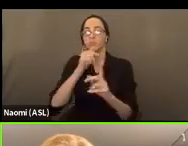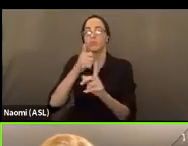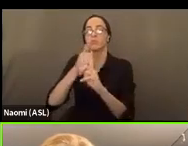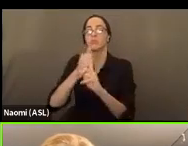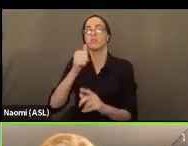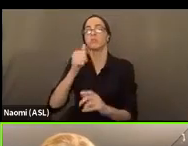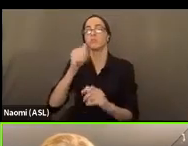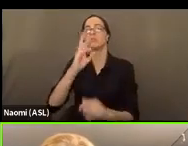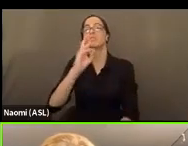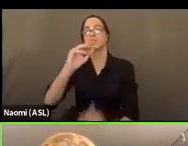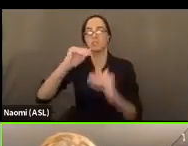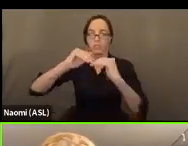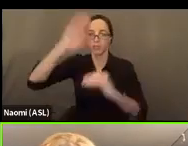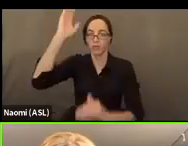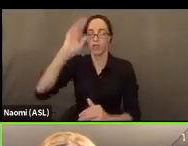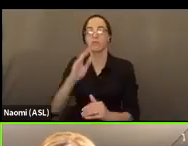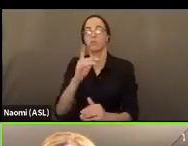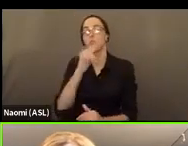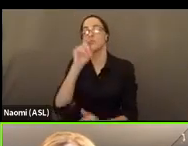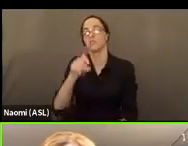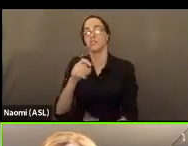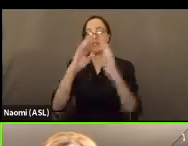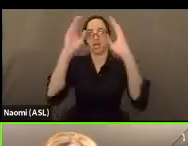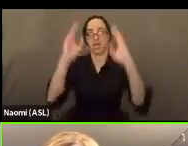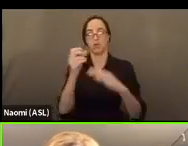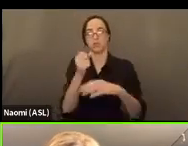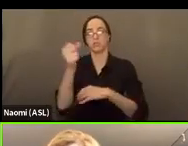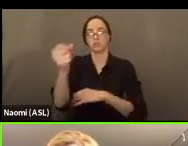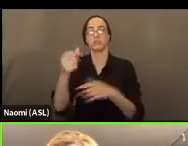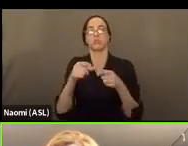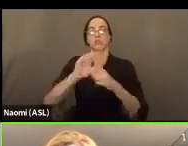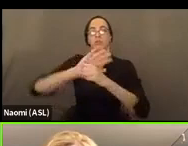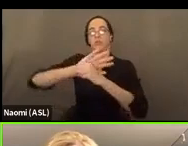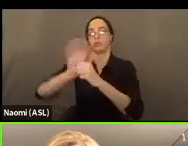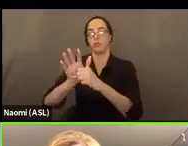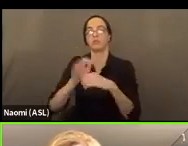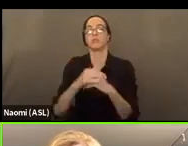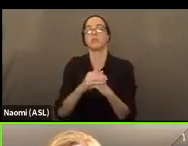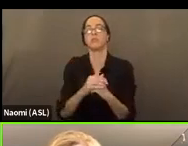another question is in my original evacuation plan